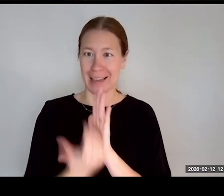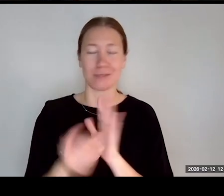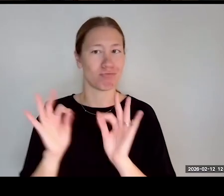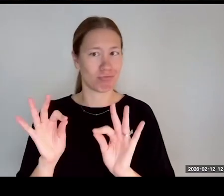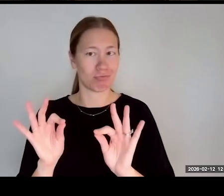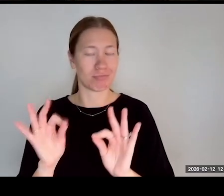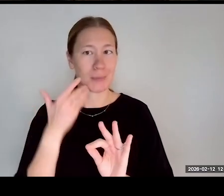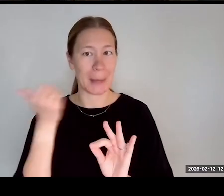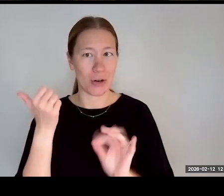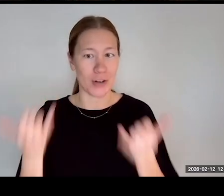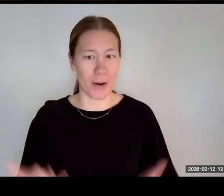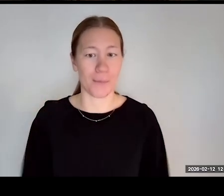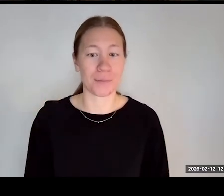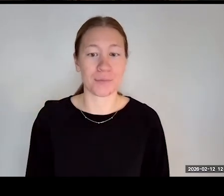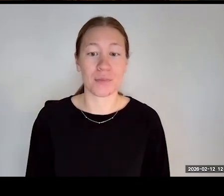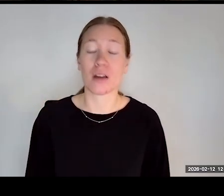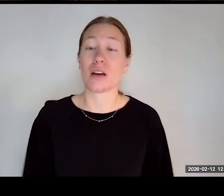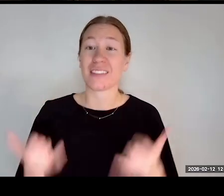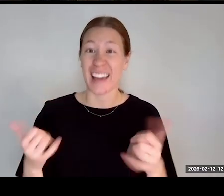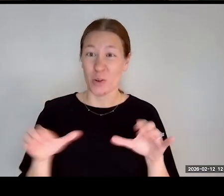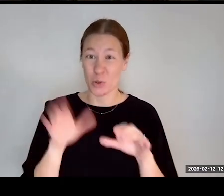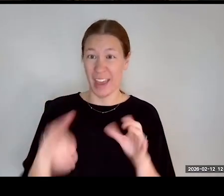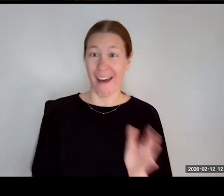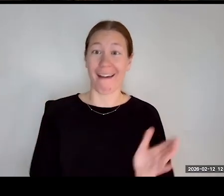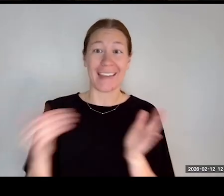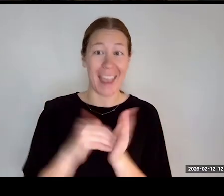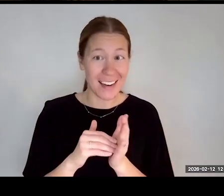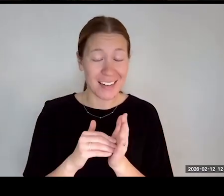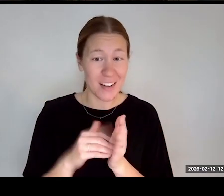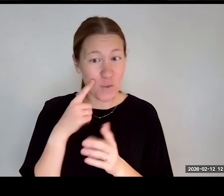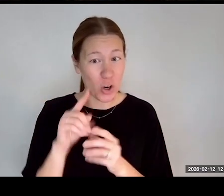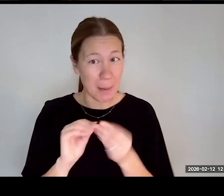and doing that to the second item underneath, I'm going to move through this in order